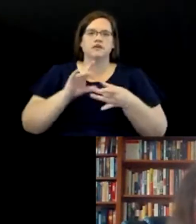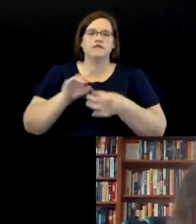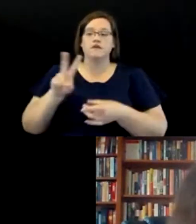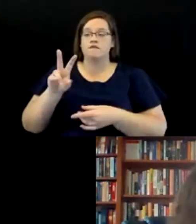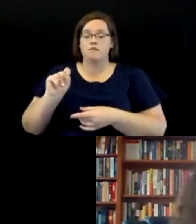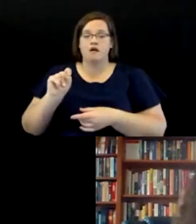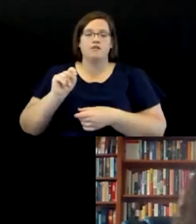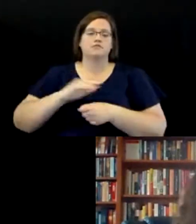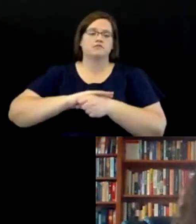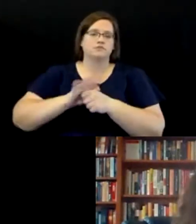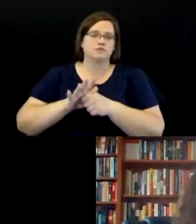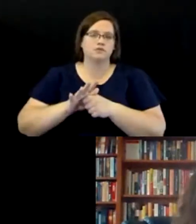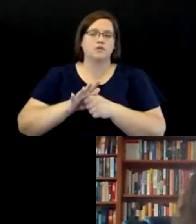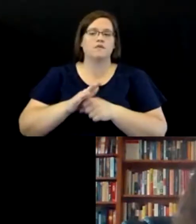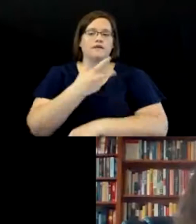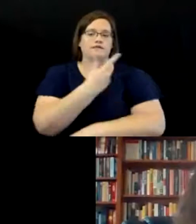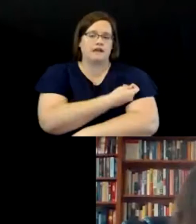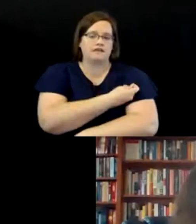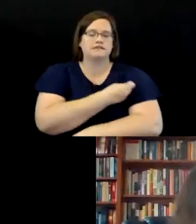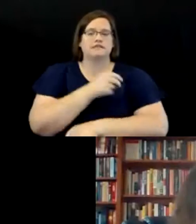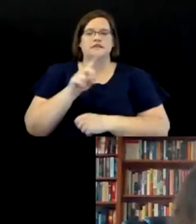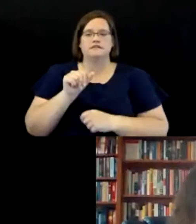and disability-related topics, I just want to take a moment to acknowledge